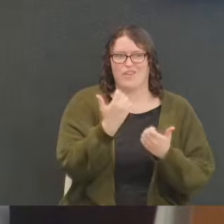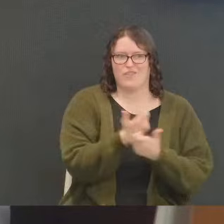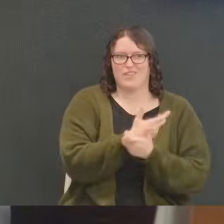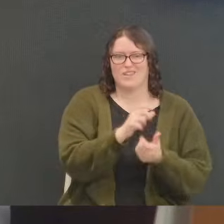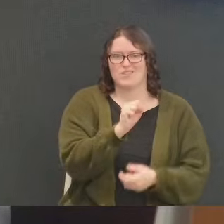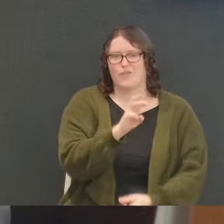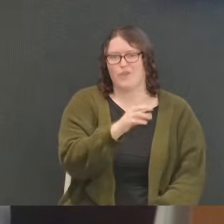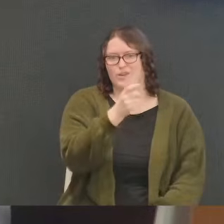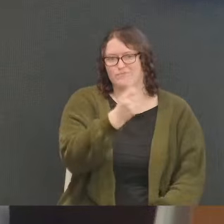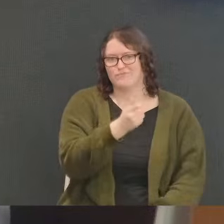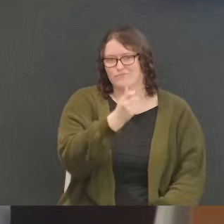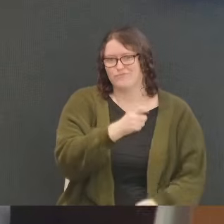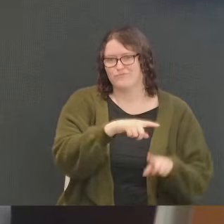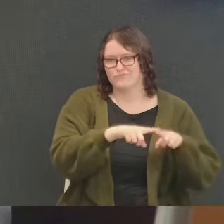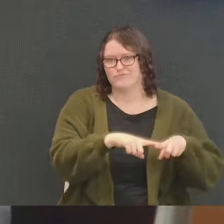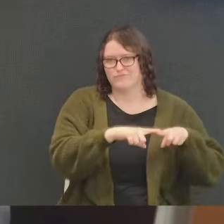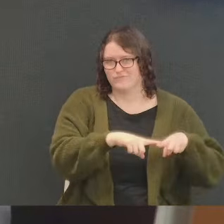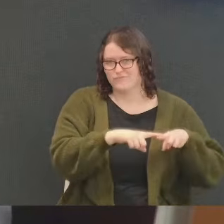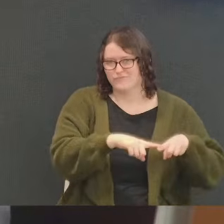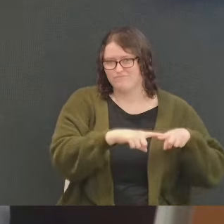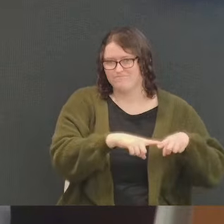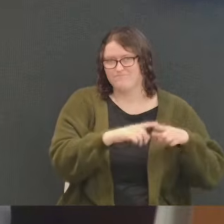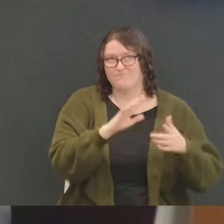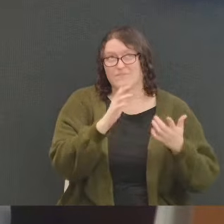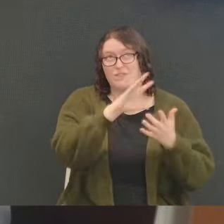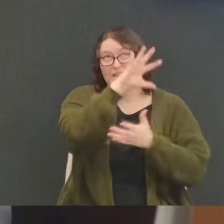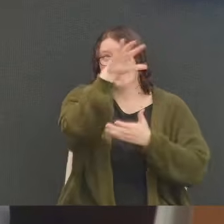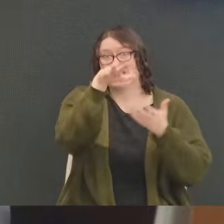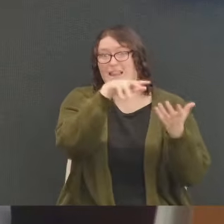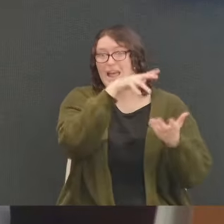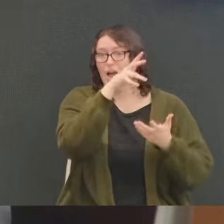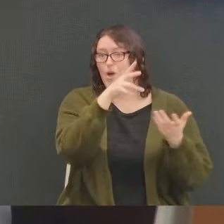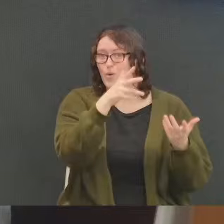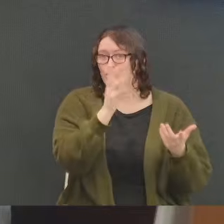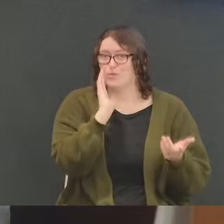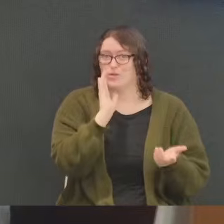right? It's it's all it's all in the cloud and it's all updated and you're paying license fees